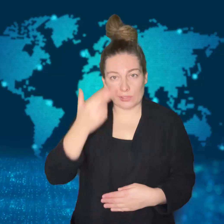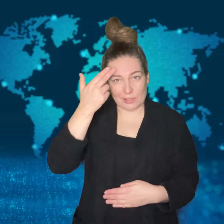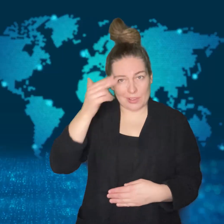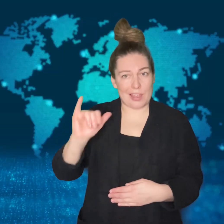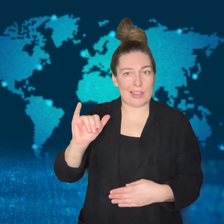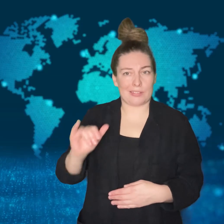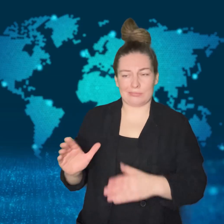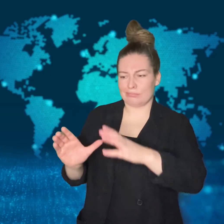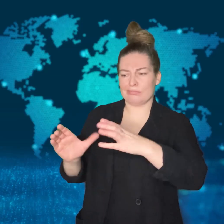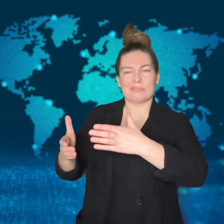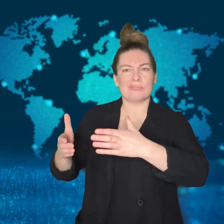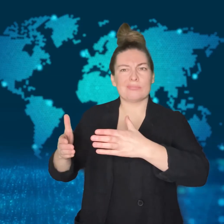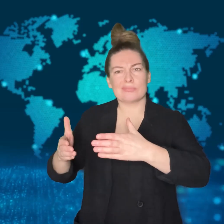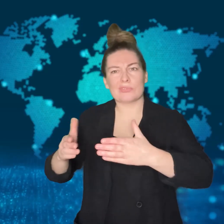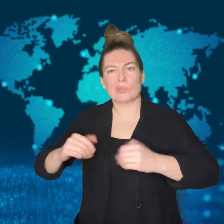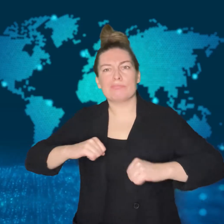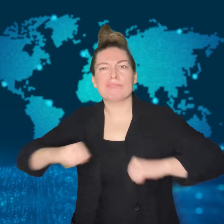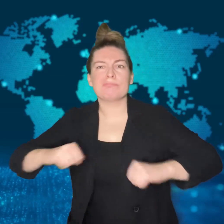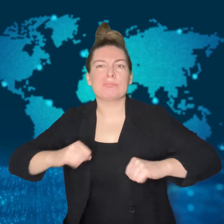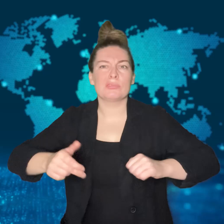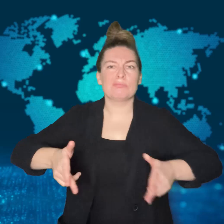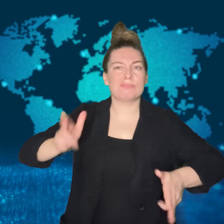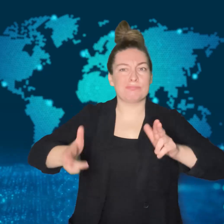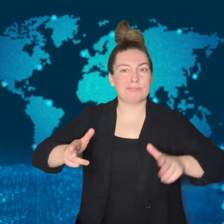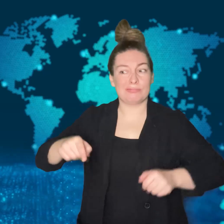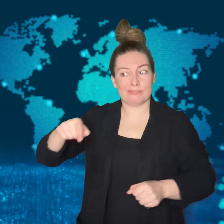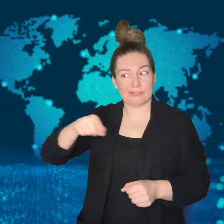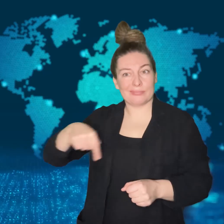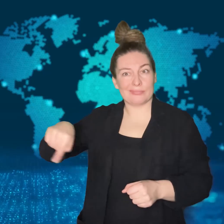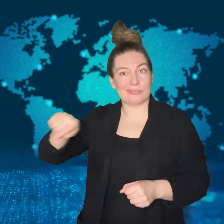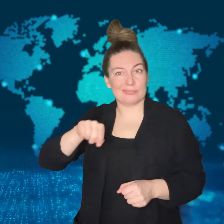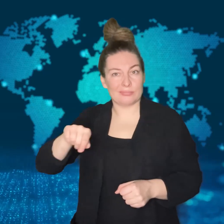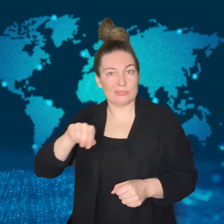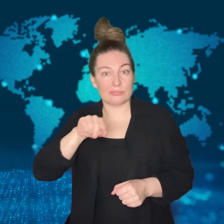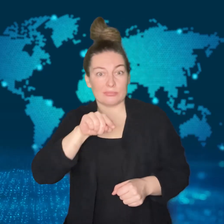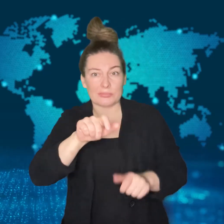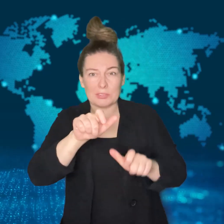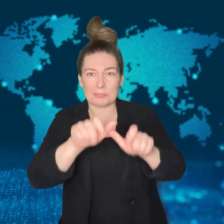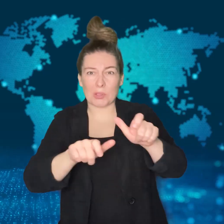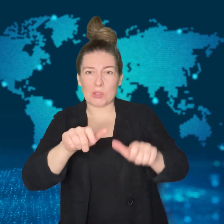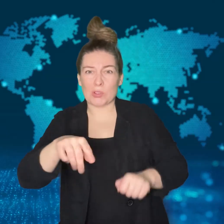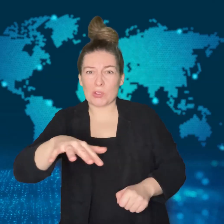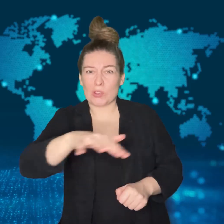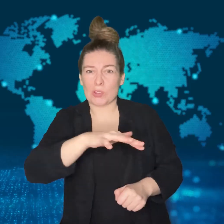[MONIKA]: A Haitian gang has killed almost 200 people who were accused of